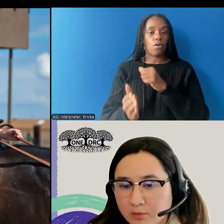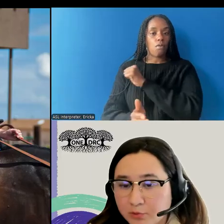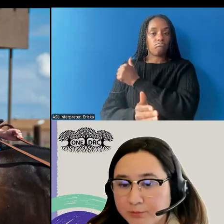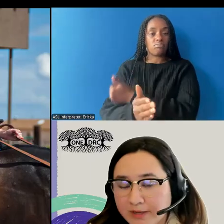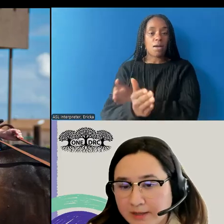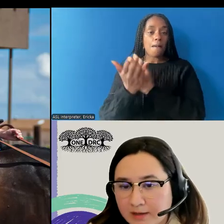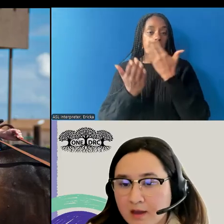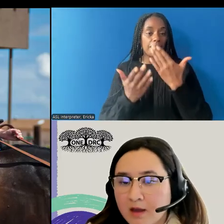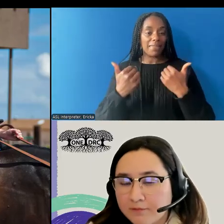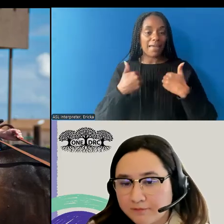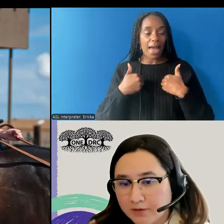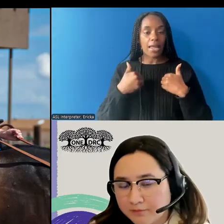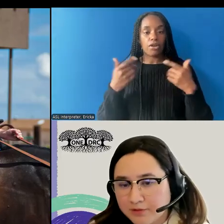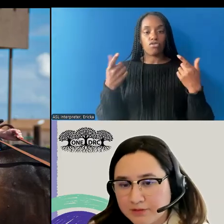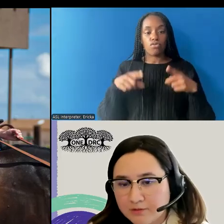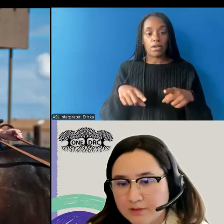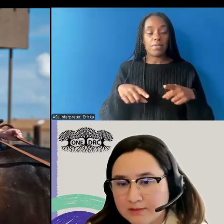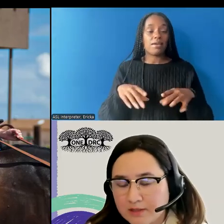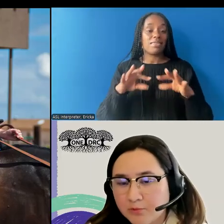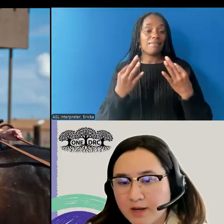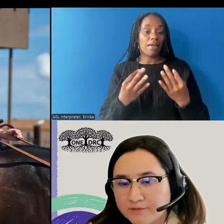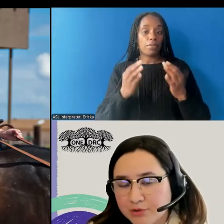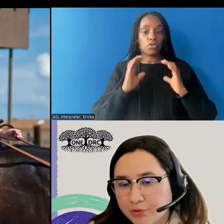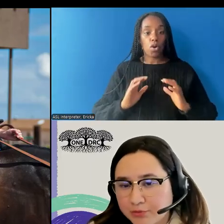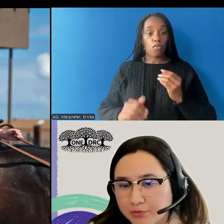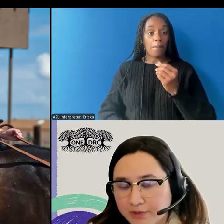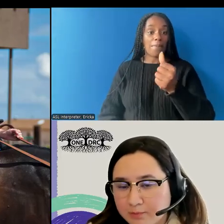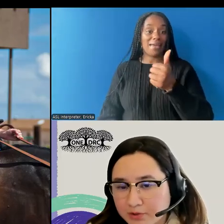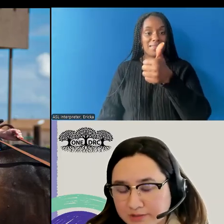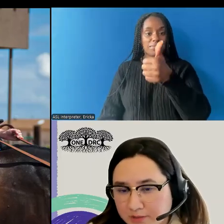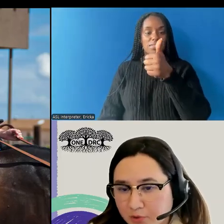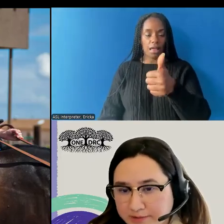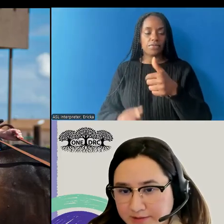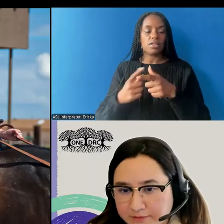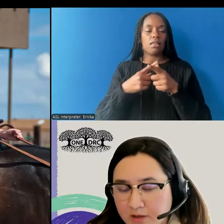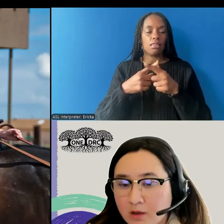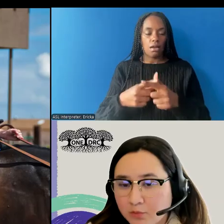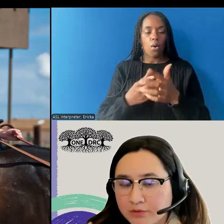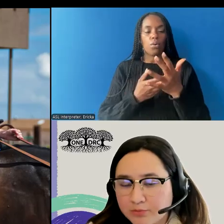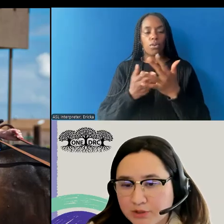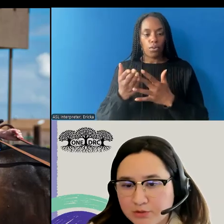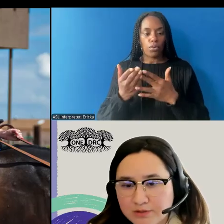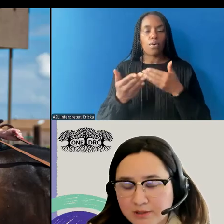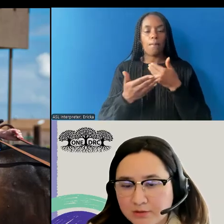would pay upfront for this service and would have to go through a reimbursement process with the regional center,